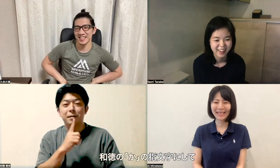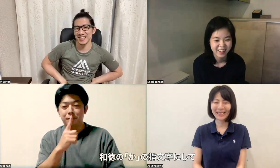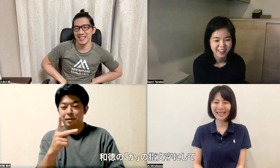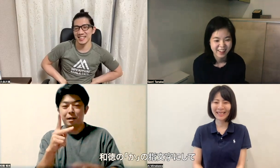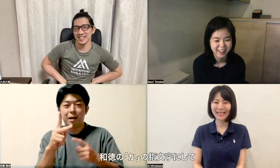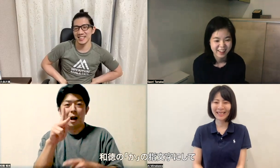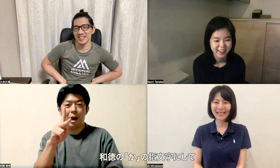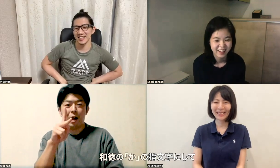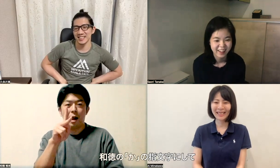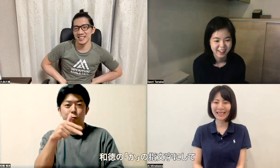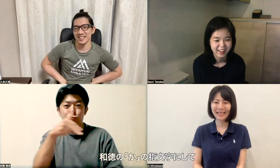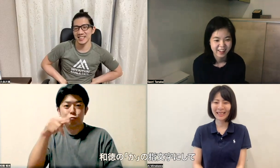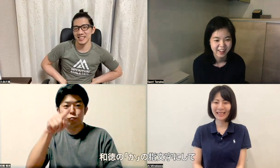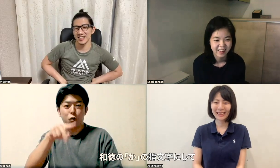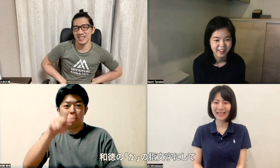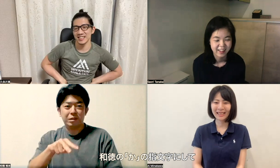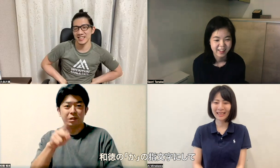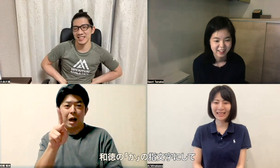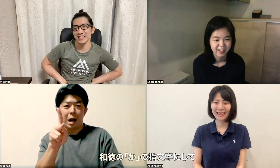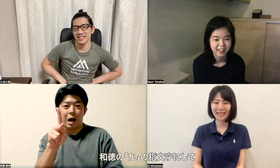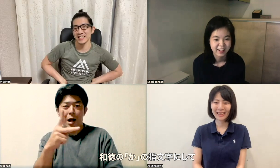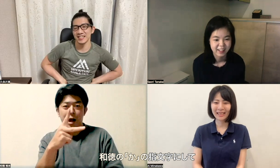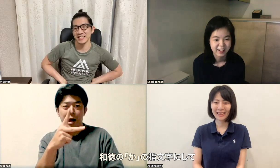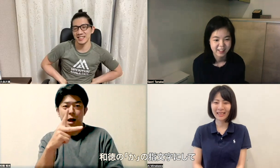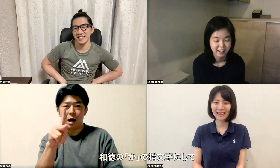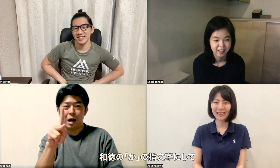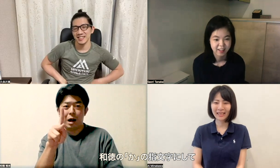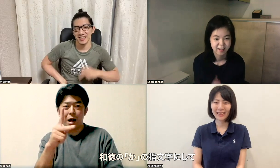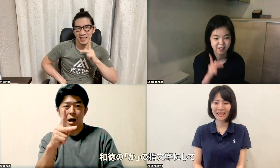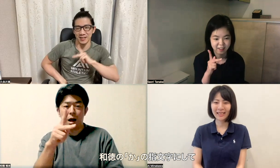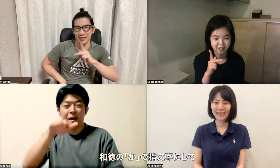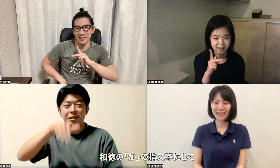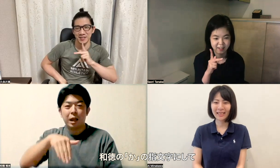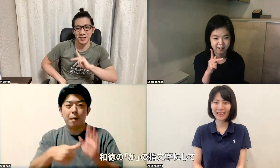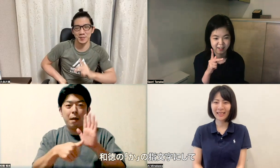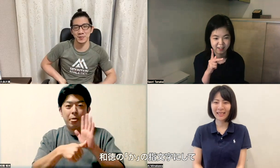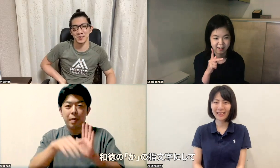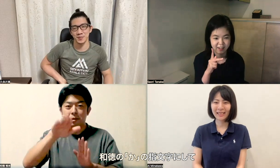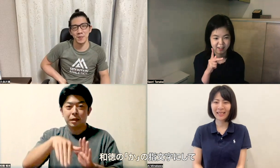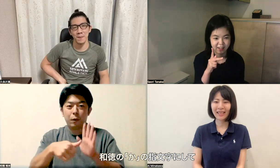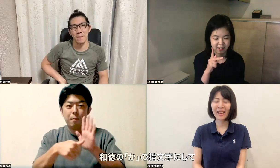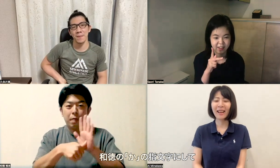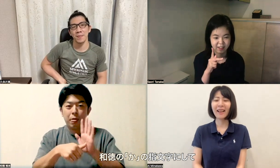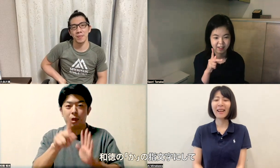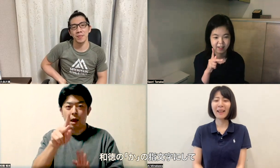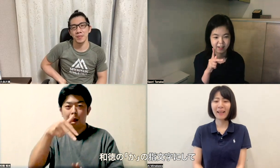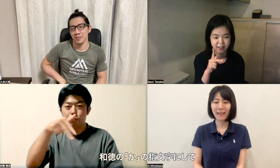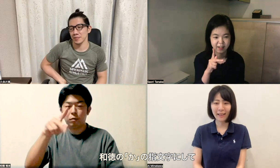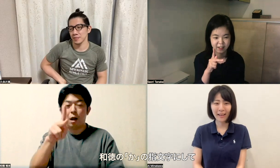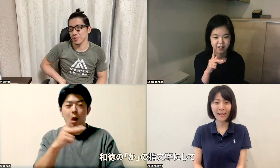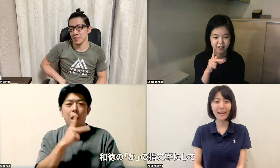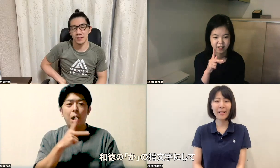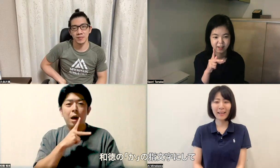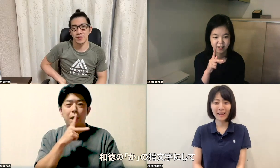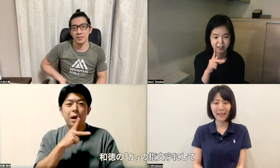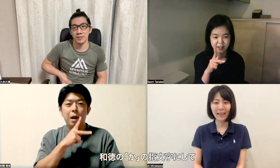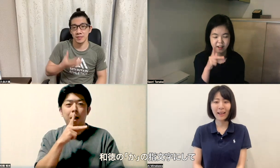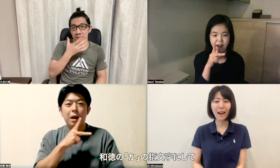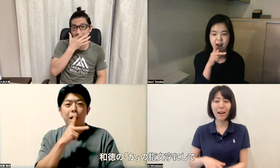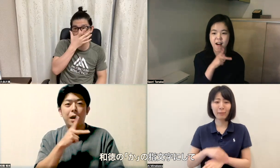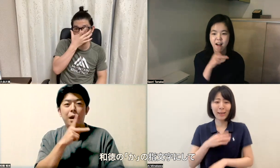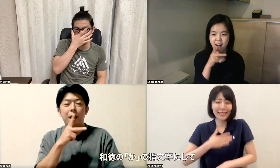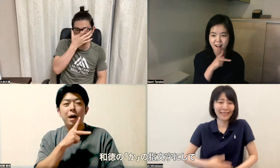Kazunori's K is finger-spelling like this,